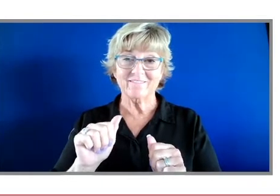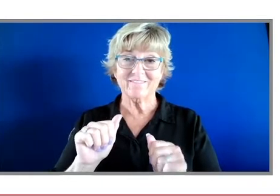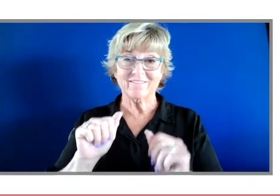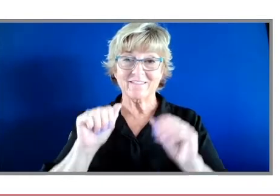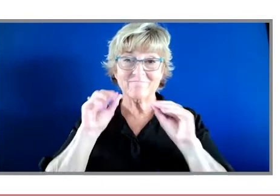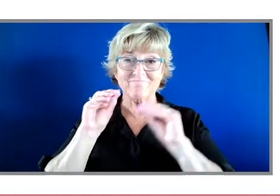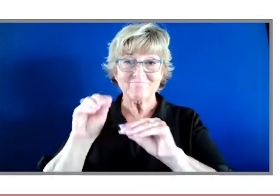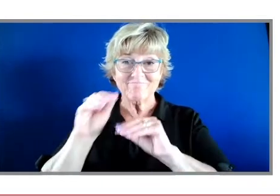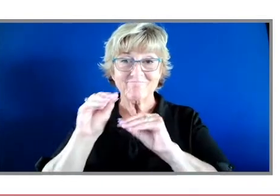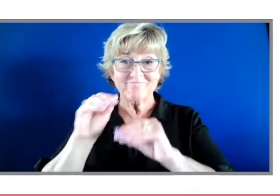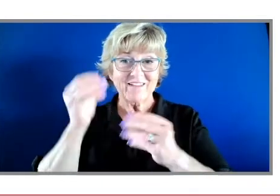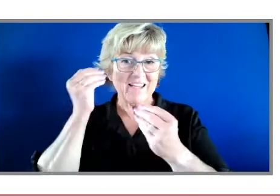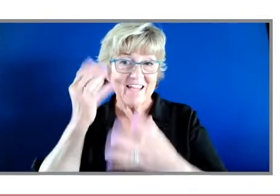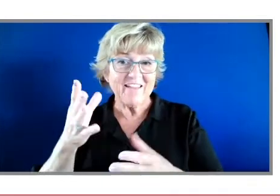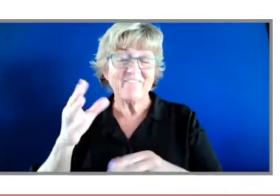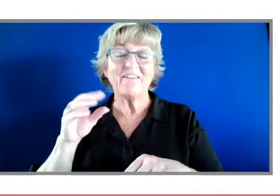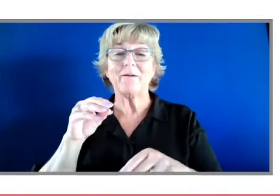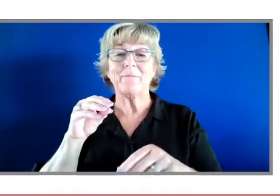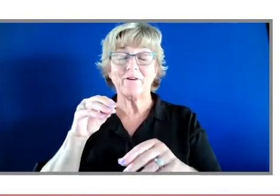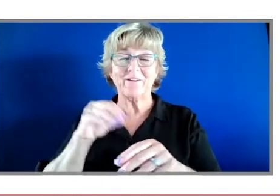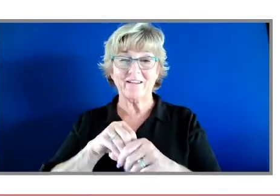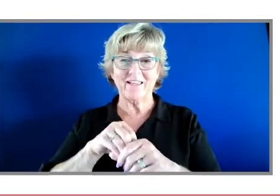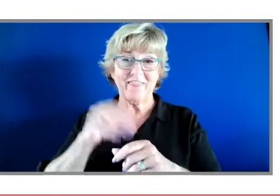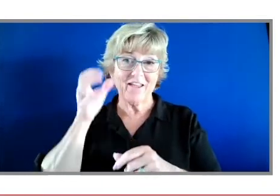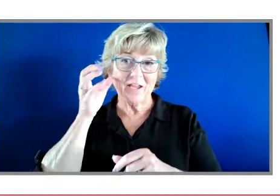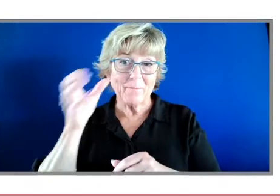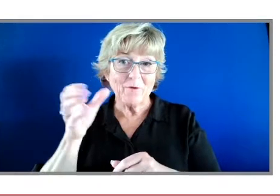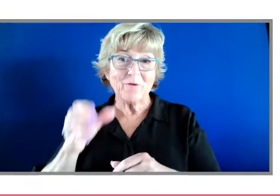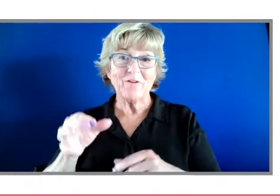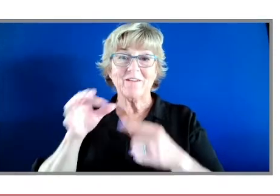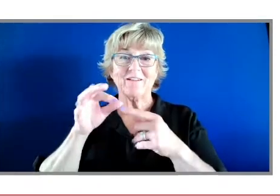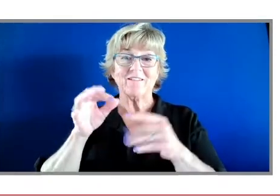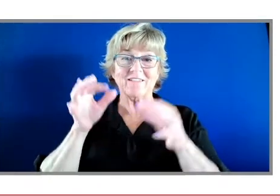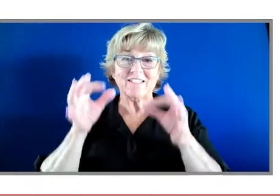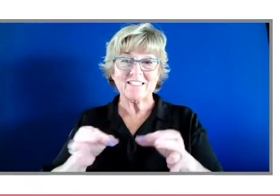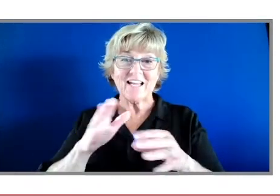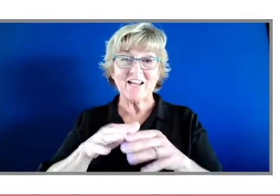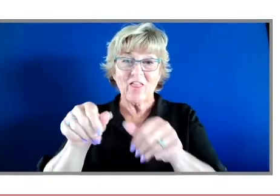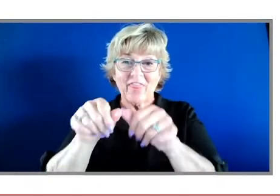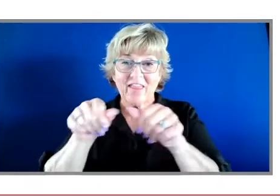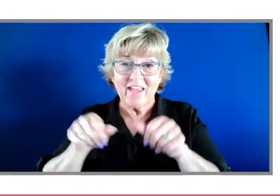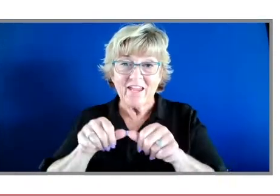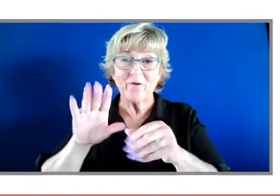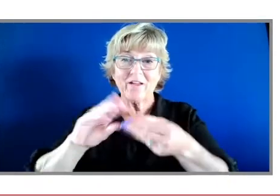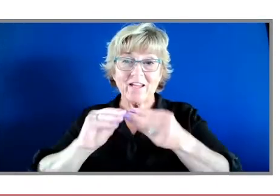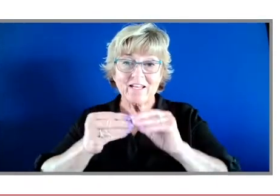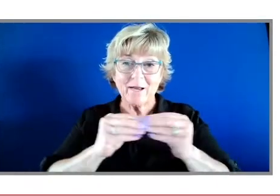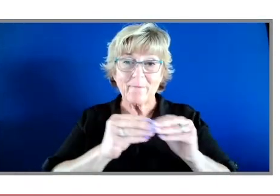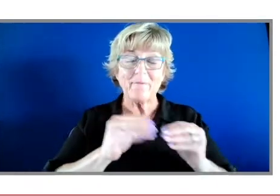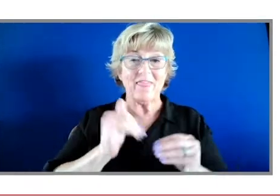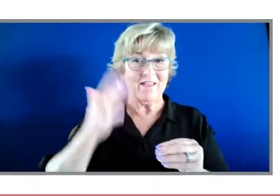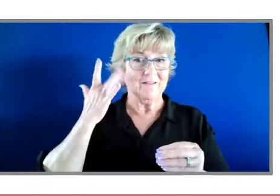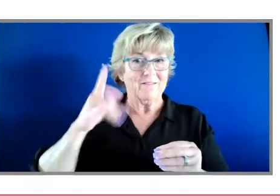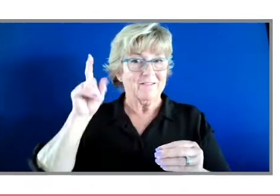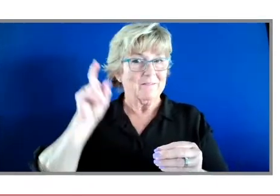Studio: In in the computers and decide on precincts and all these wonderful things so that's that's why the December 15